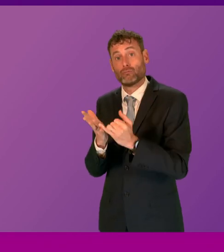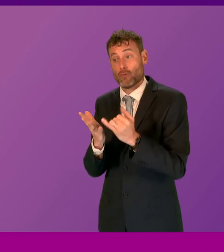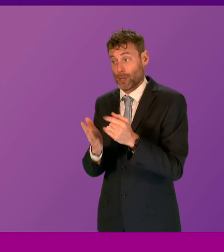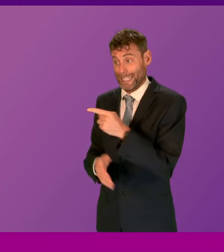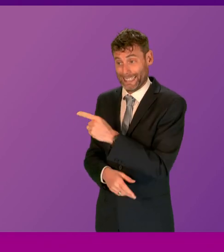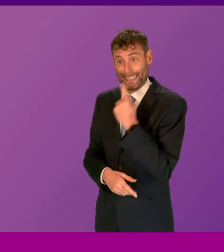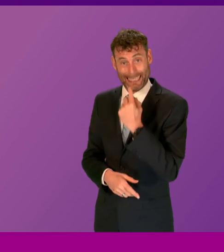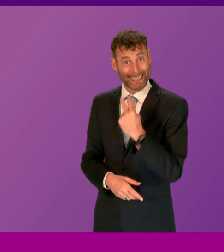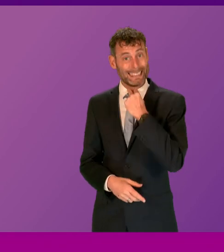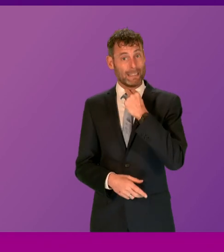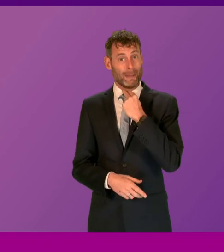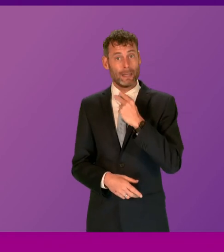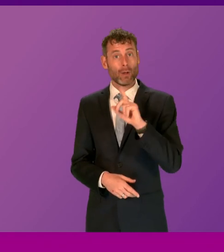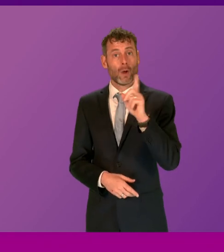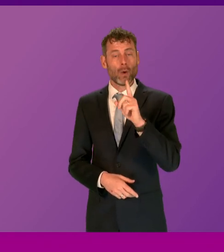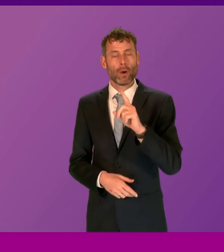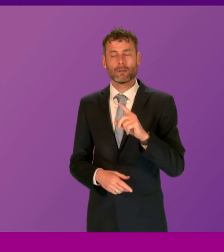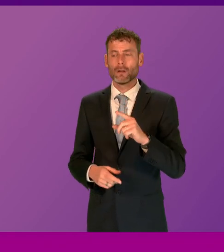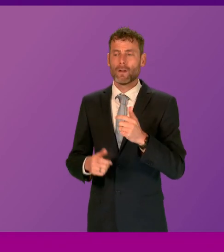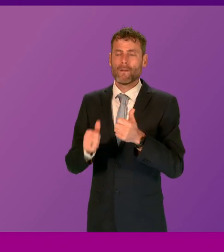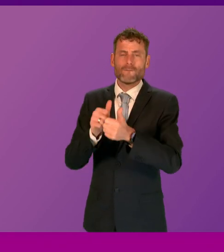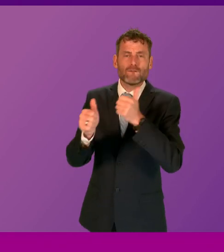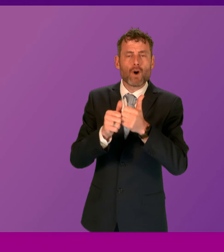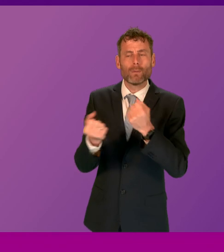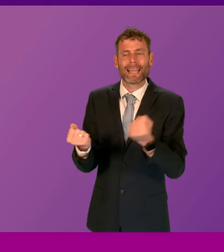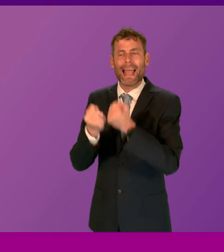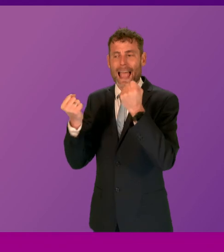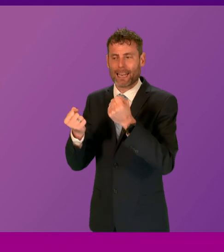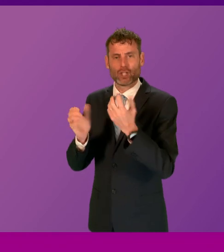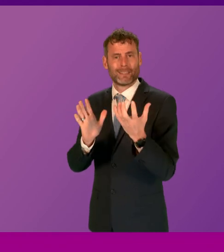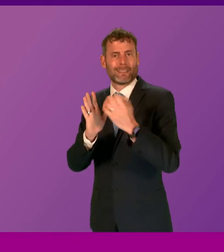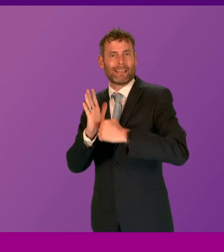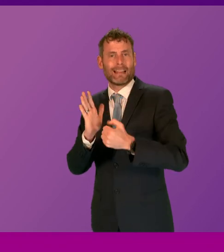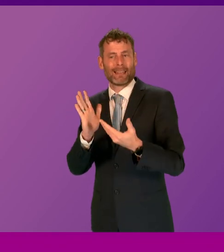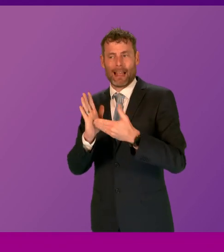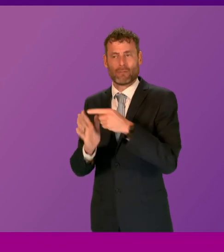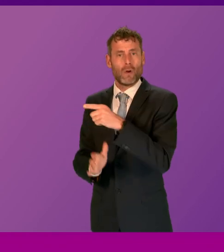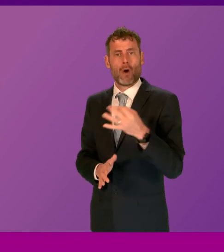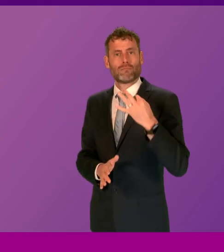in the one-year extension of the windfall tax on the oil and gas industry and that it was “a step in the wrong direction”?